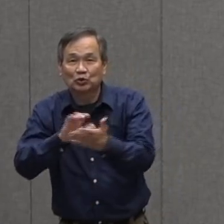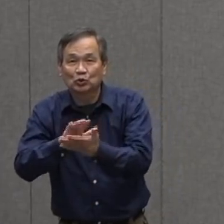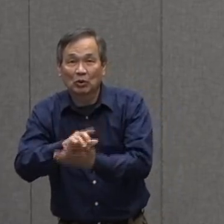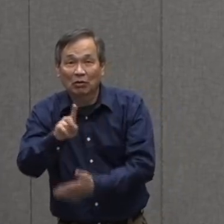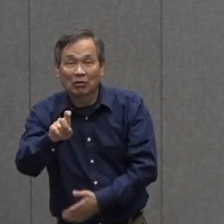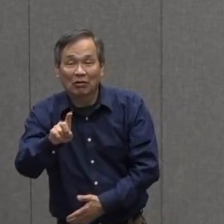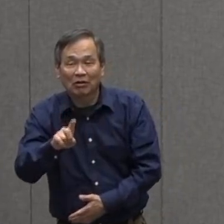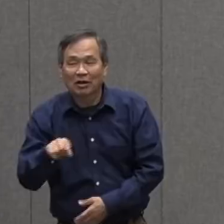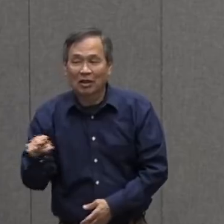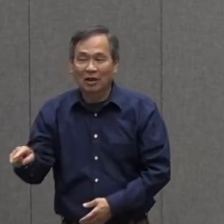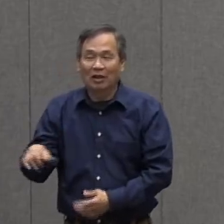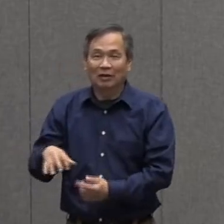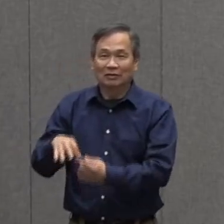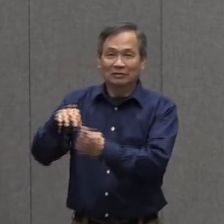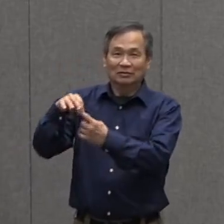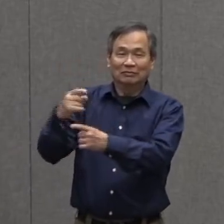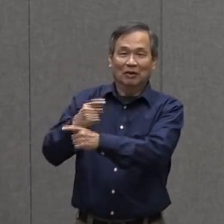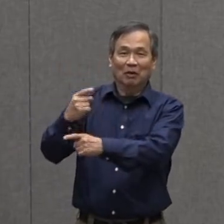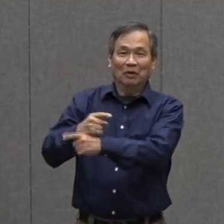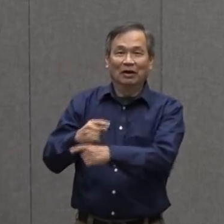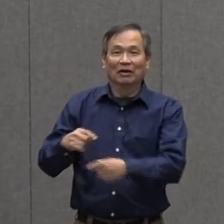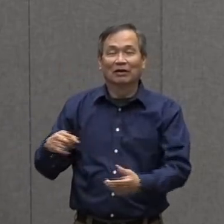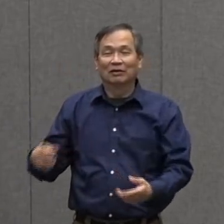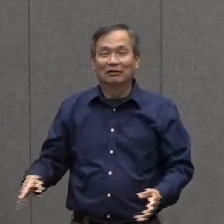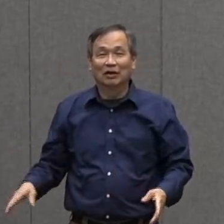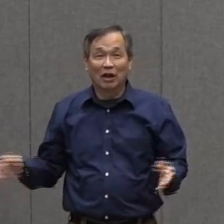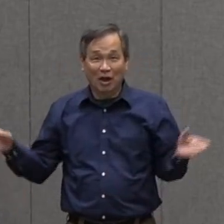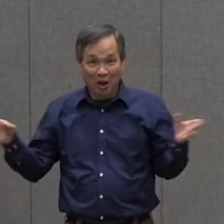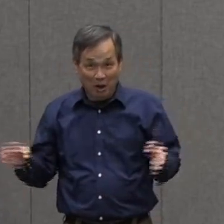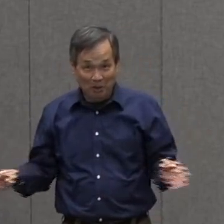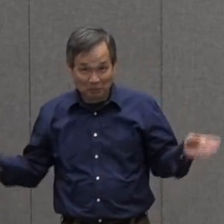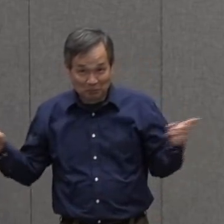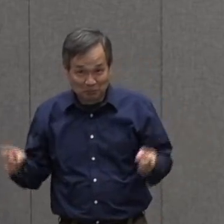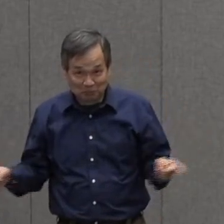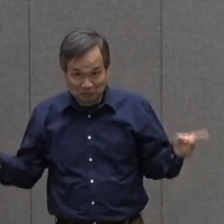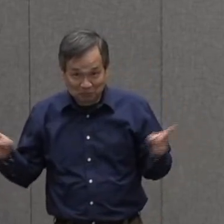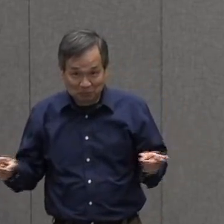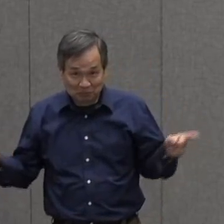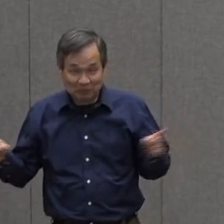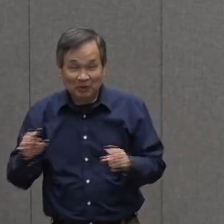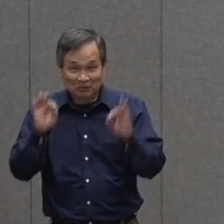That is a proper noun, that's right. You're gonna do your arm circles, great job.